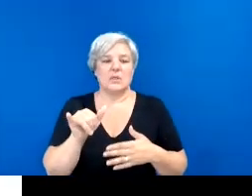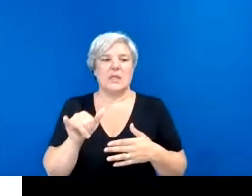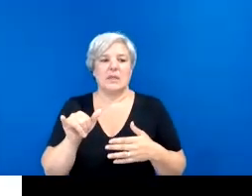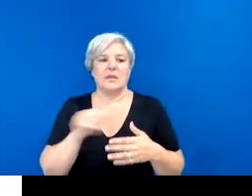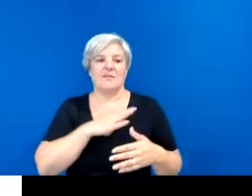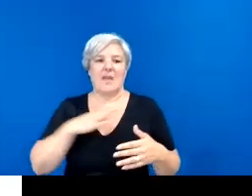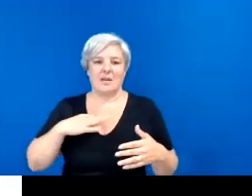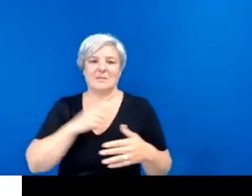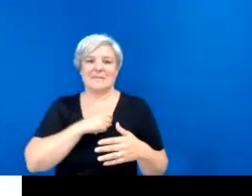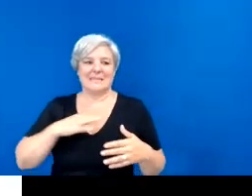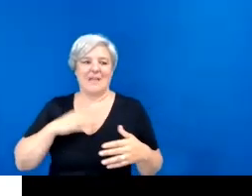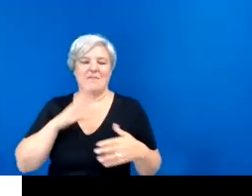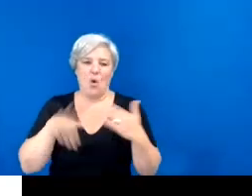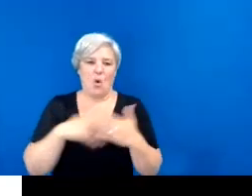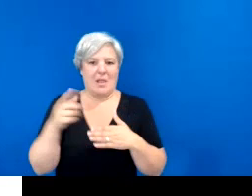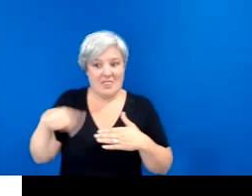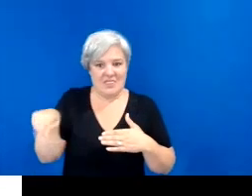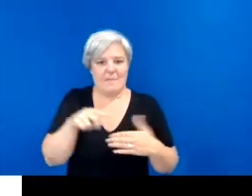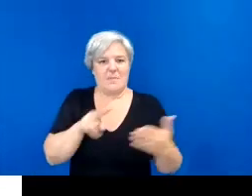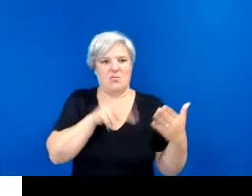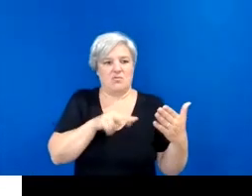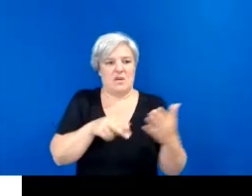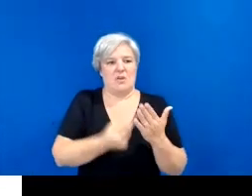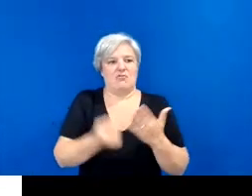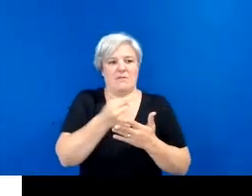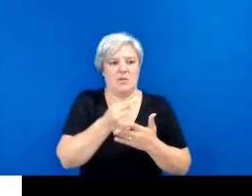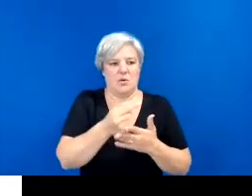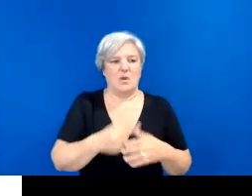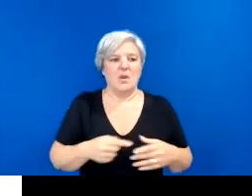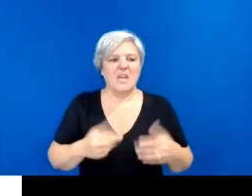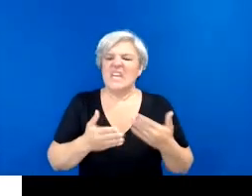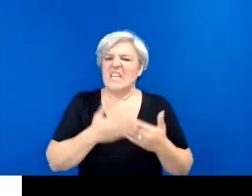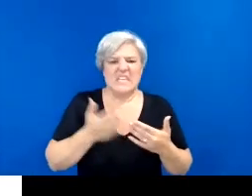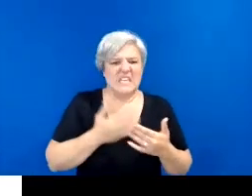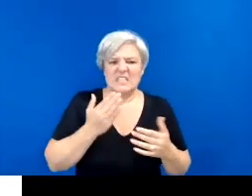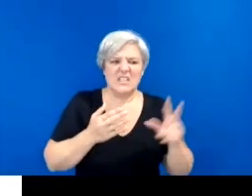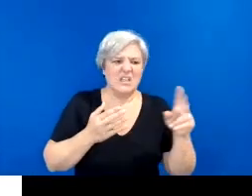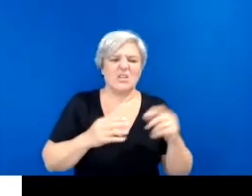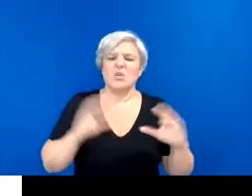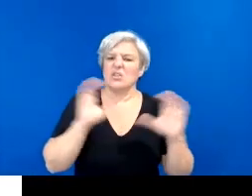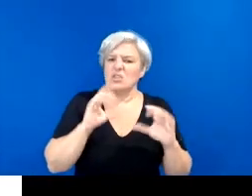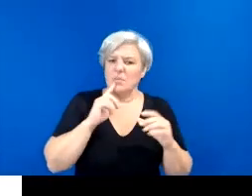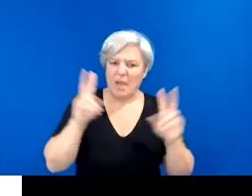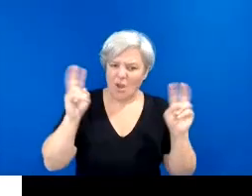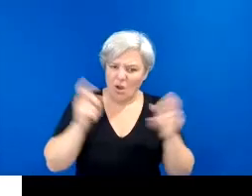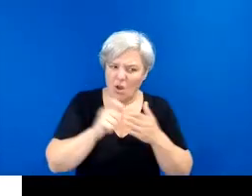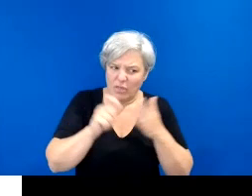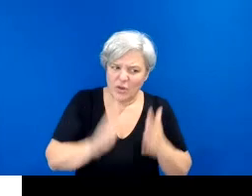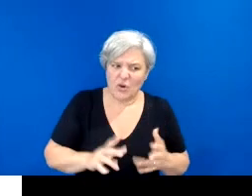So it's really easy. Browse the whole collection. You can browse by author, subject by SUNY affiliation.